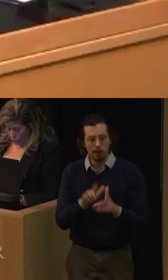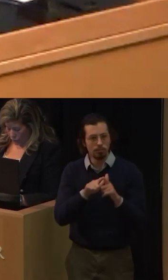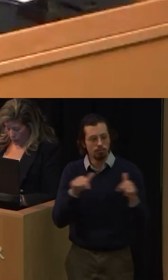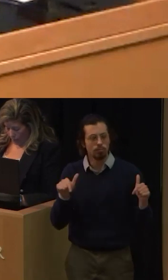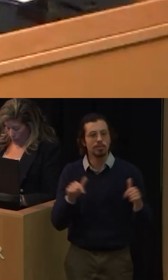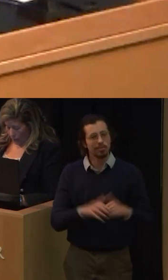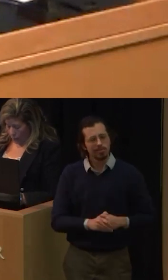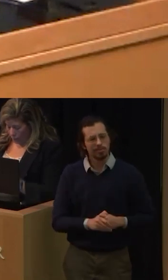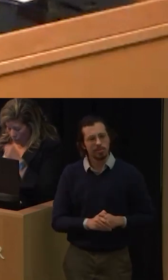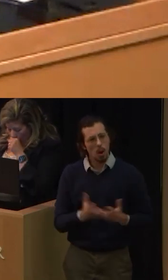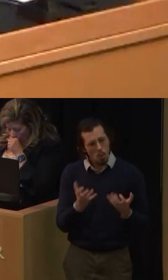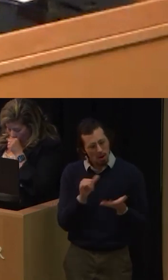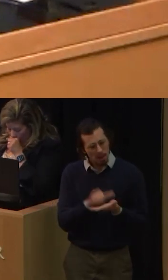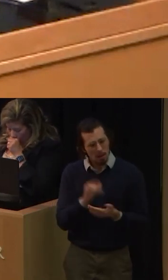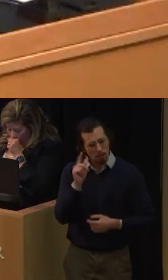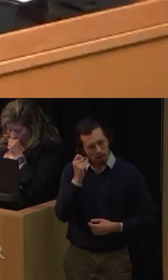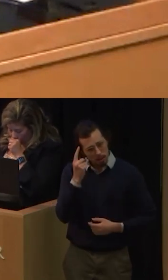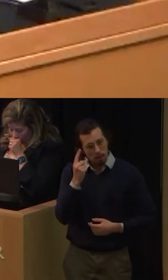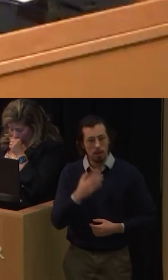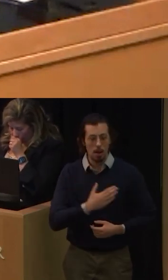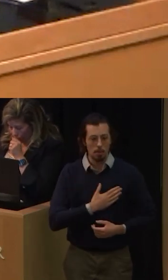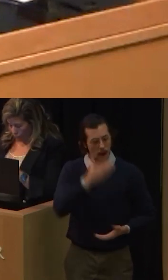but because of my husband's being a Black man,